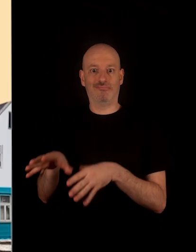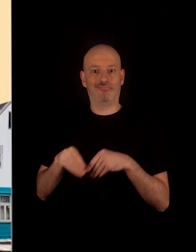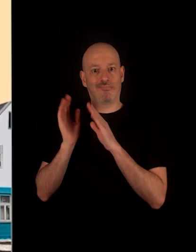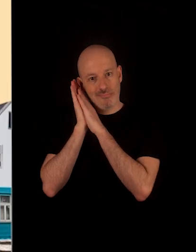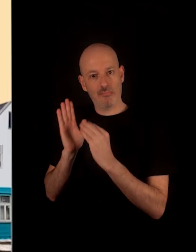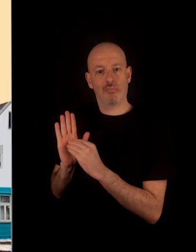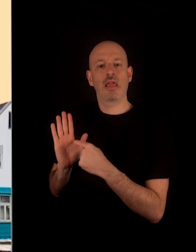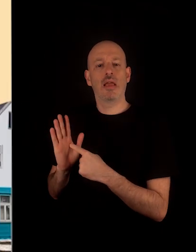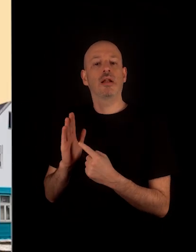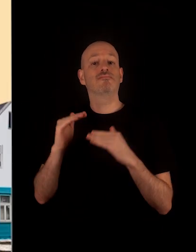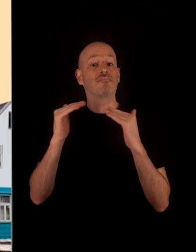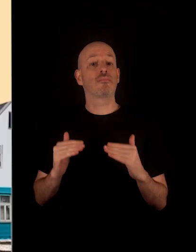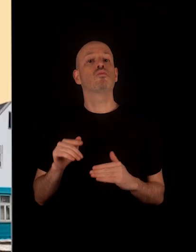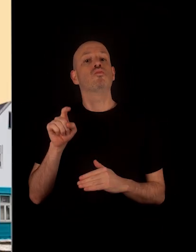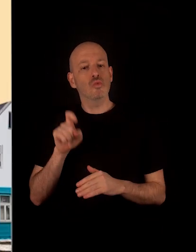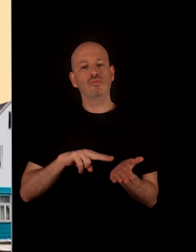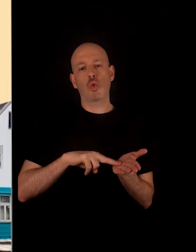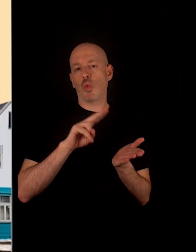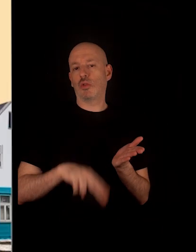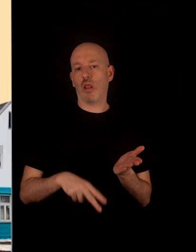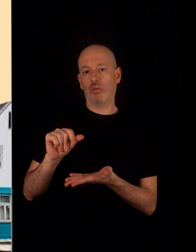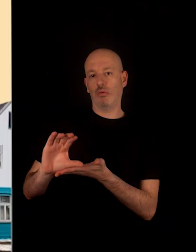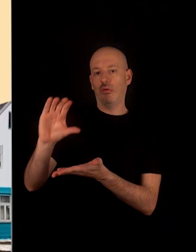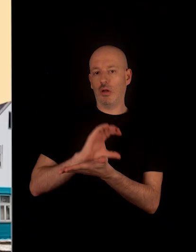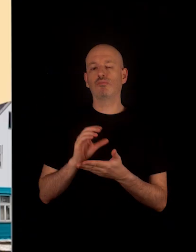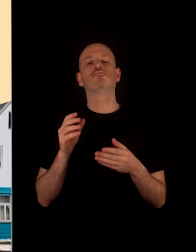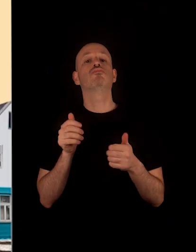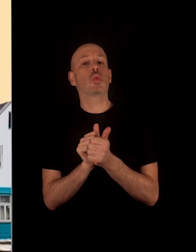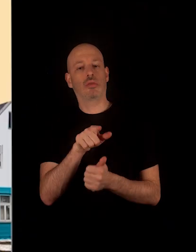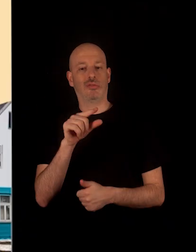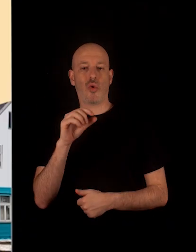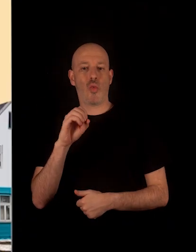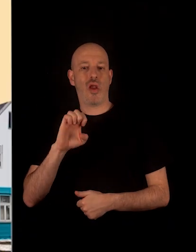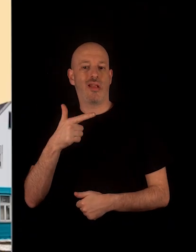This is for their tickets, a daily allowance of €30 per day.